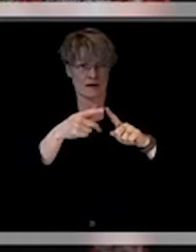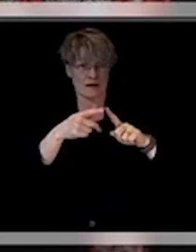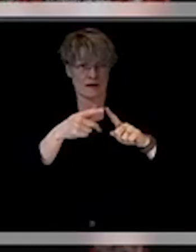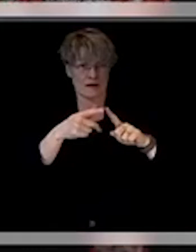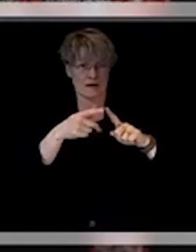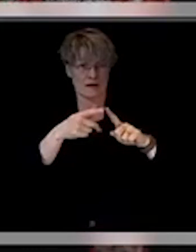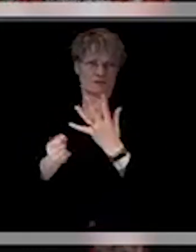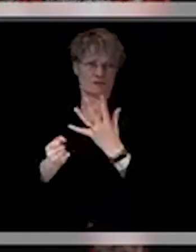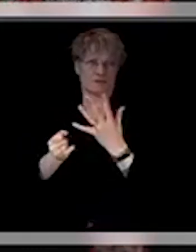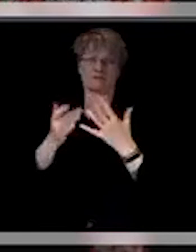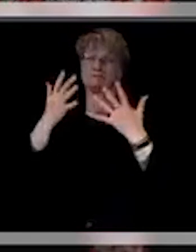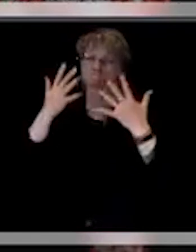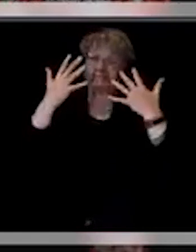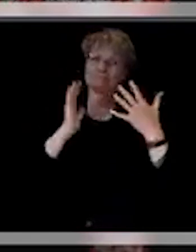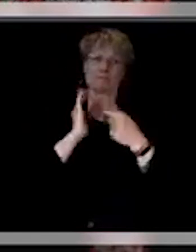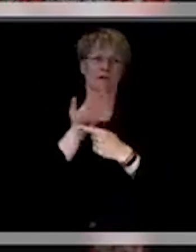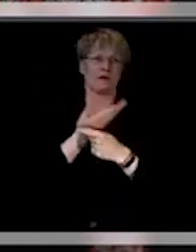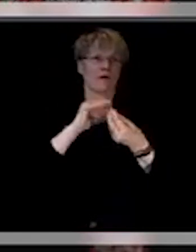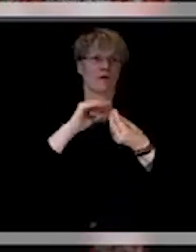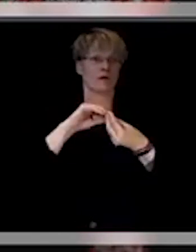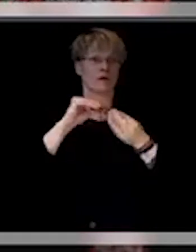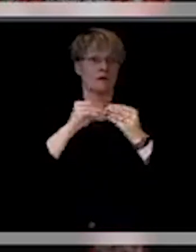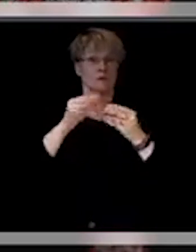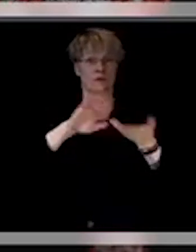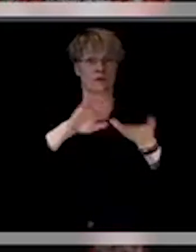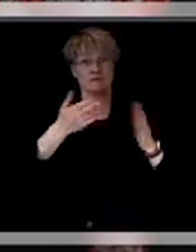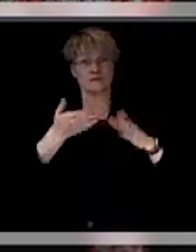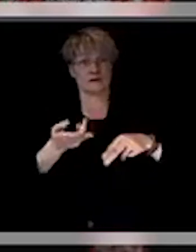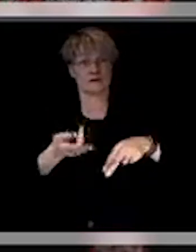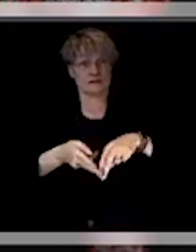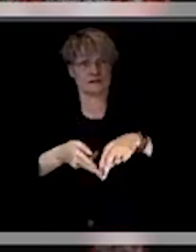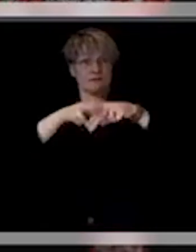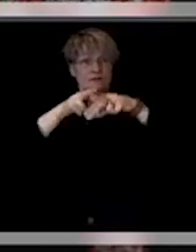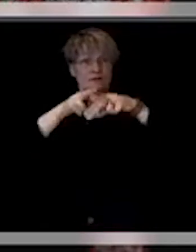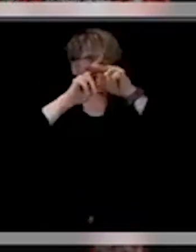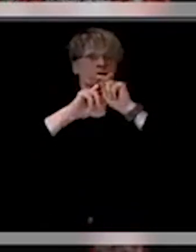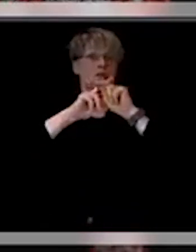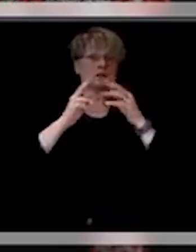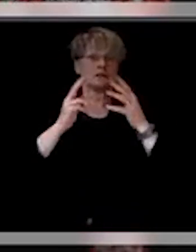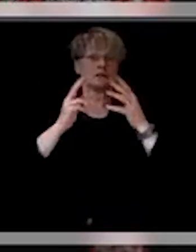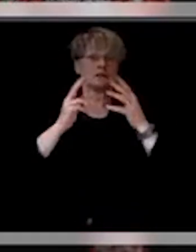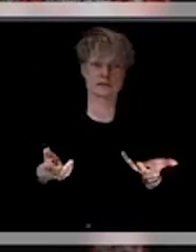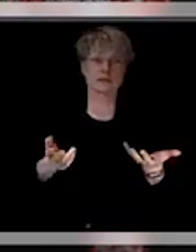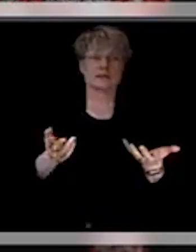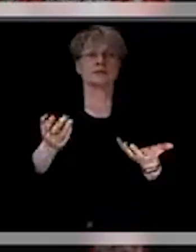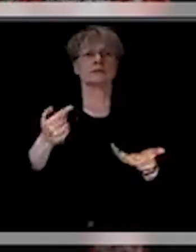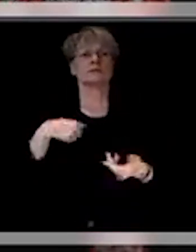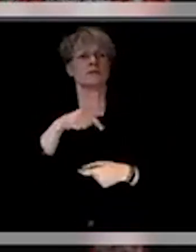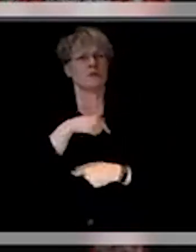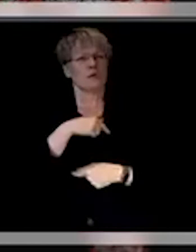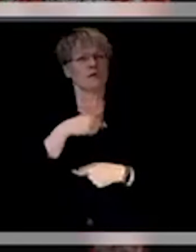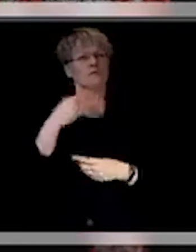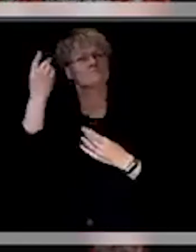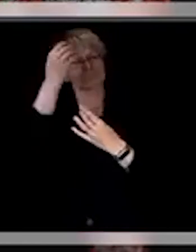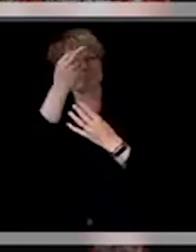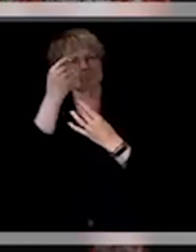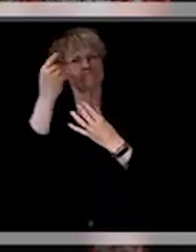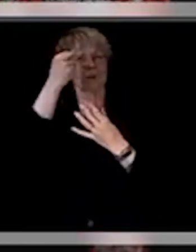deaths go up, we may be able to or are considering what kind of aggregate information we can